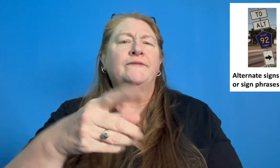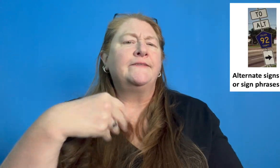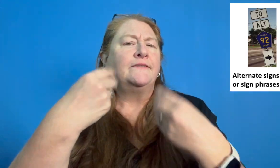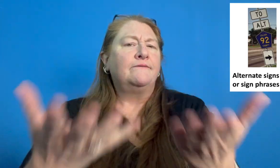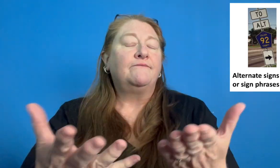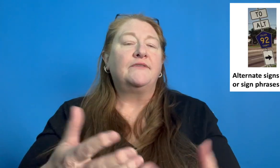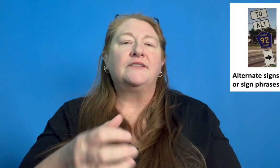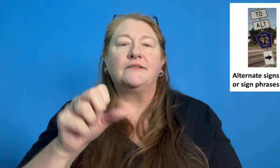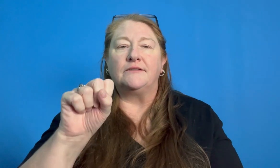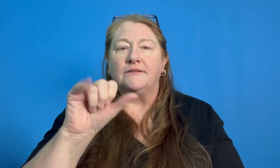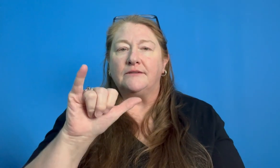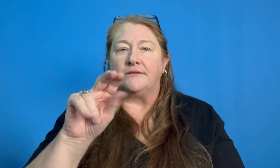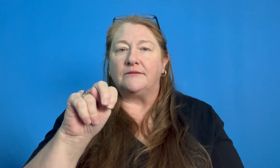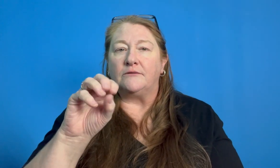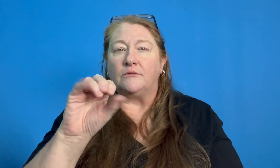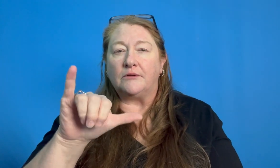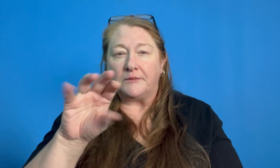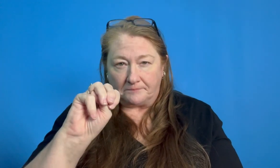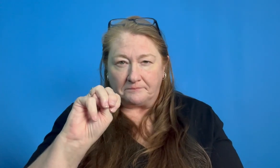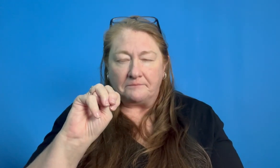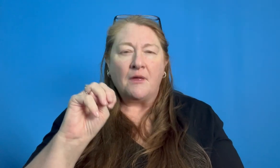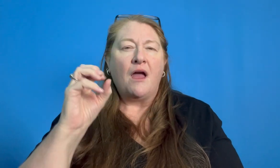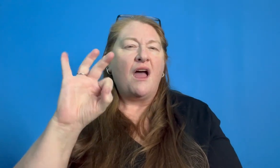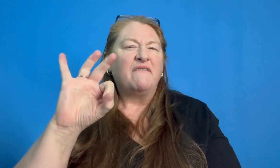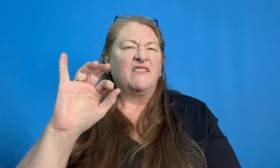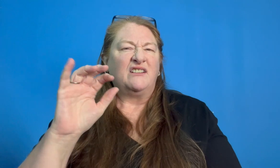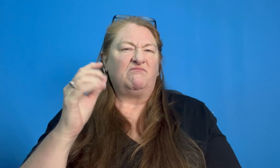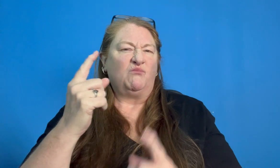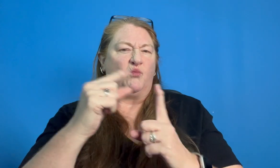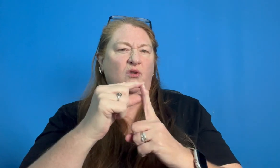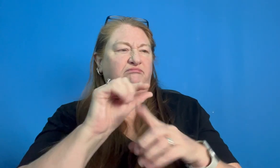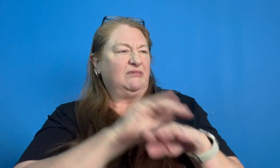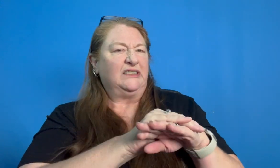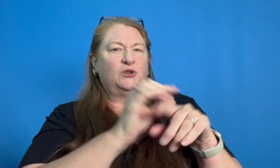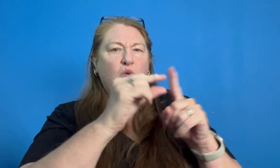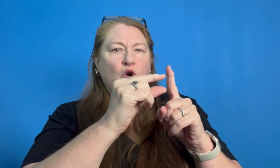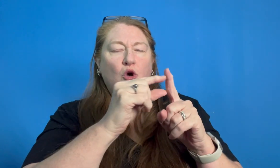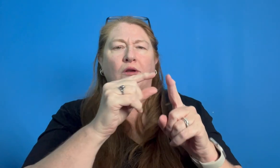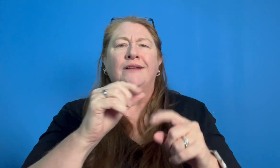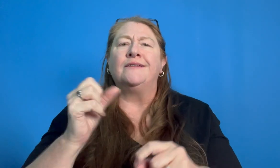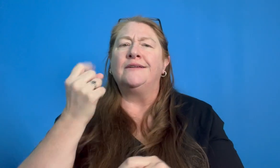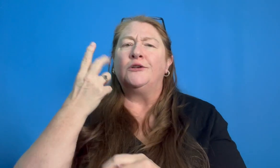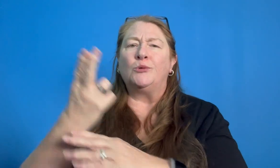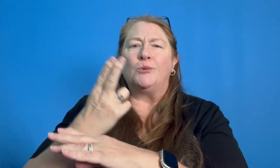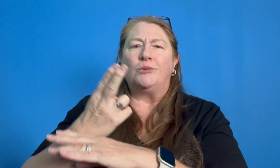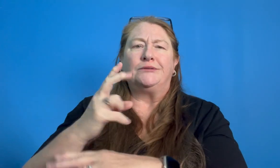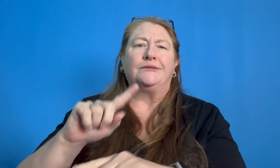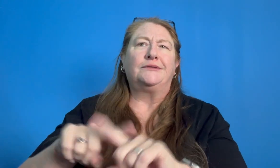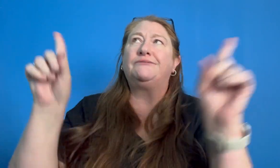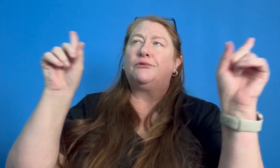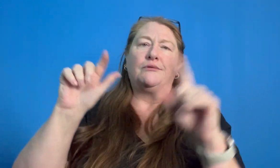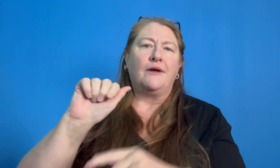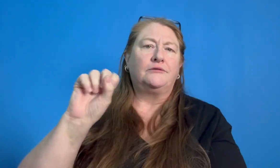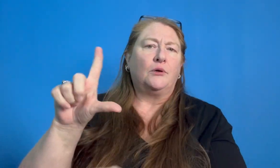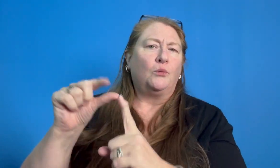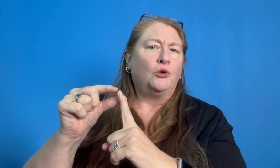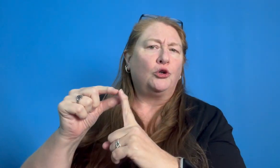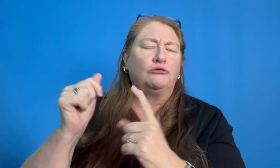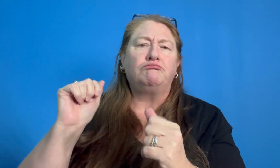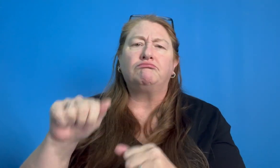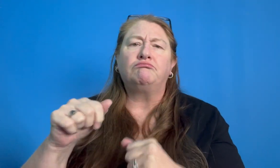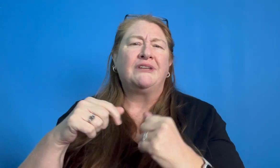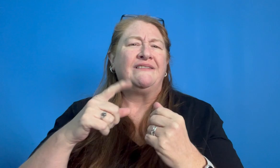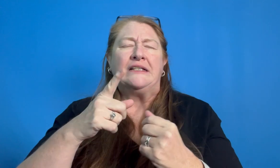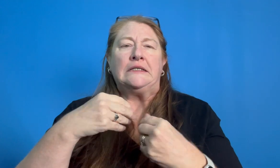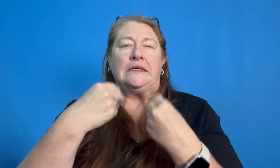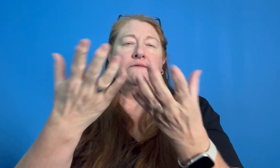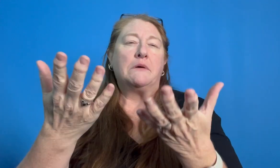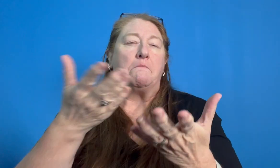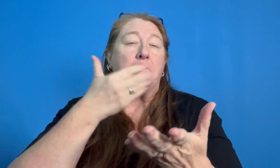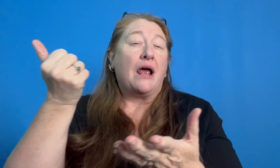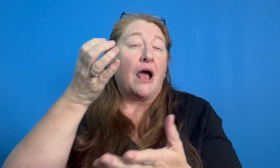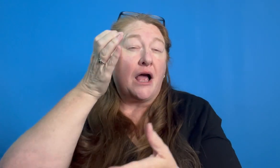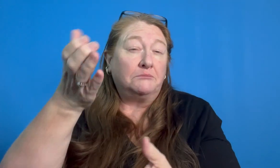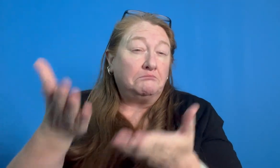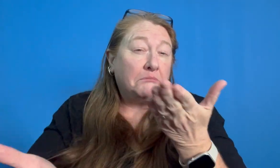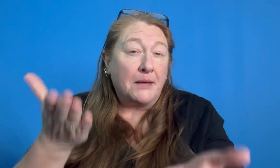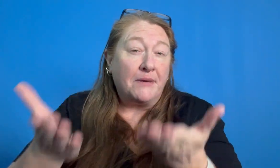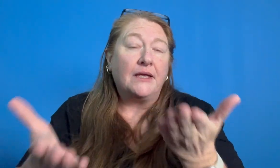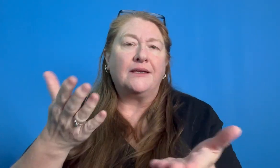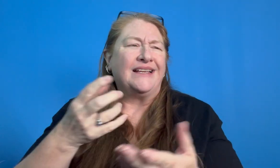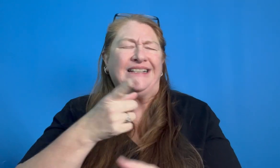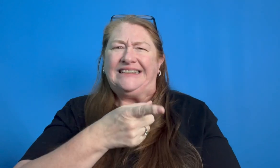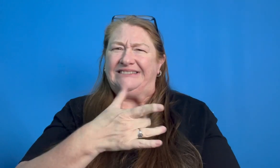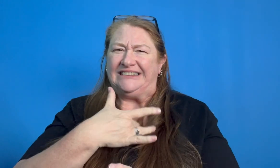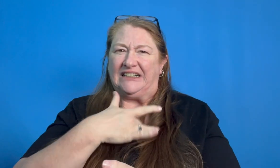Alternate signs or sign phrases - provide another sign for the same word, a synonym to help conceptualize the word.